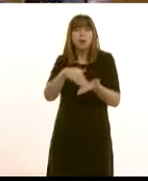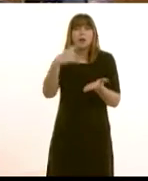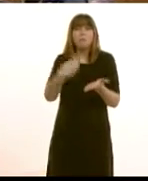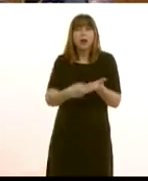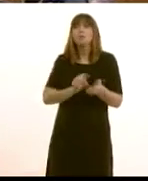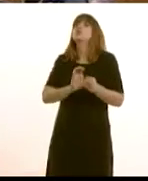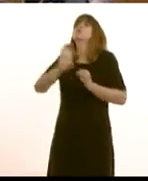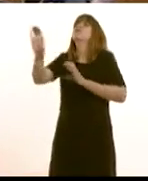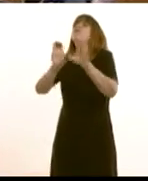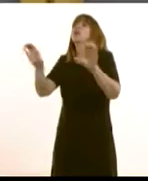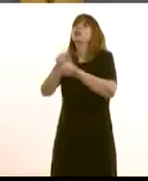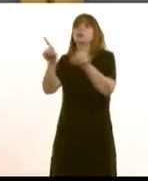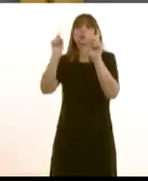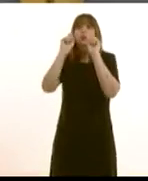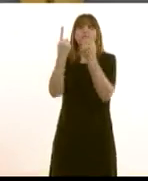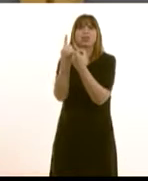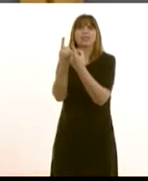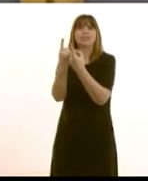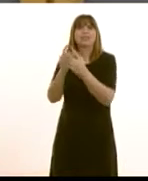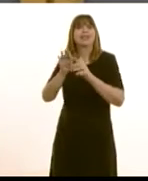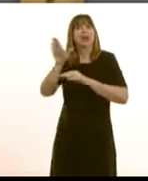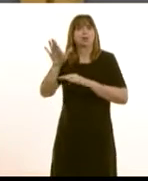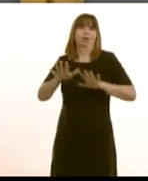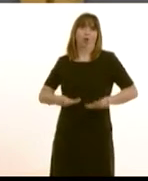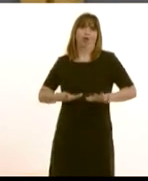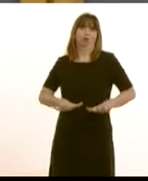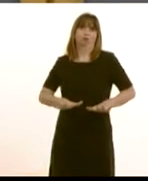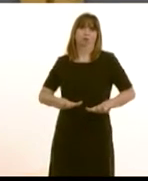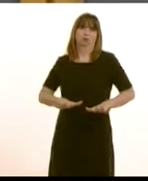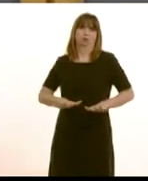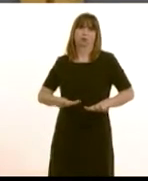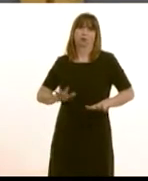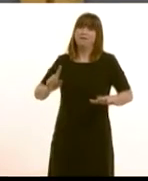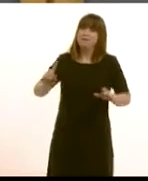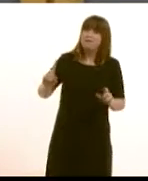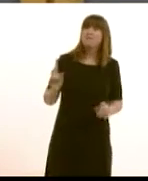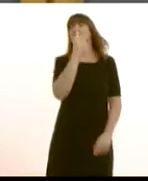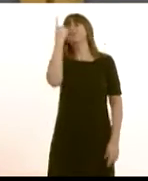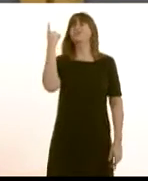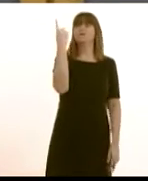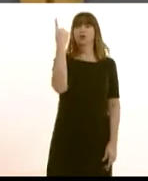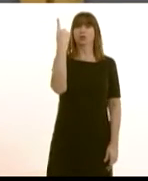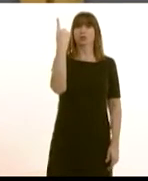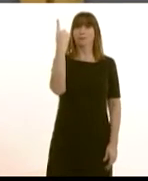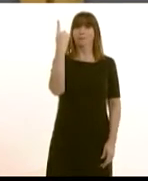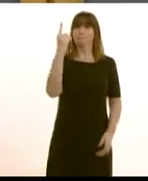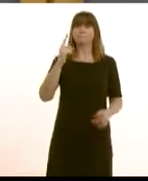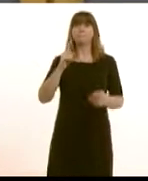outside of Wales. For the first time everófor the first time everóthat will be more than